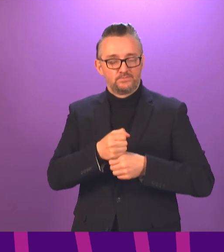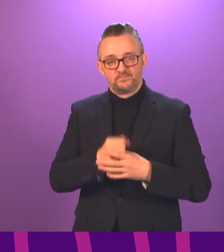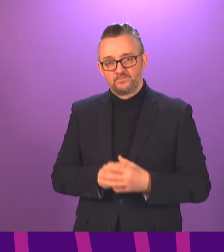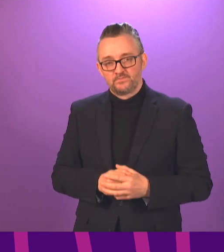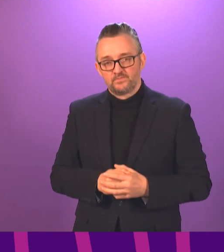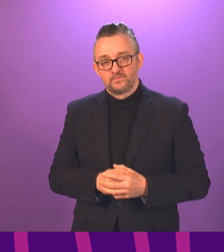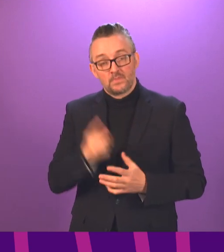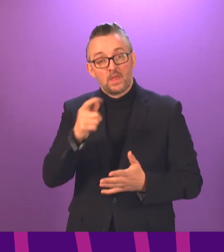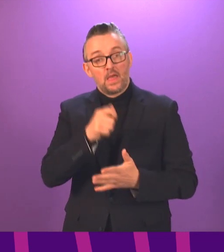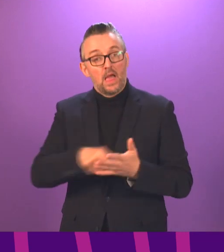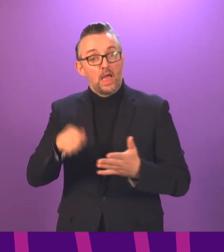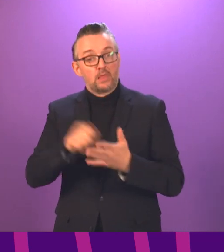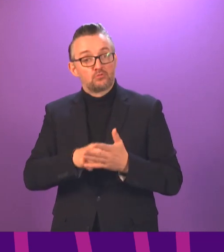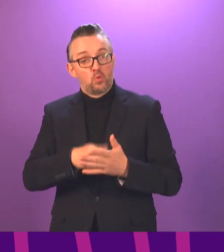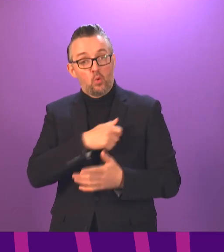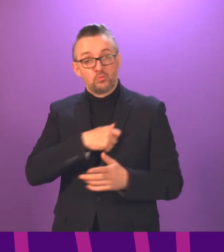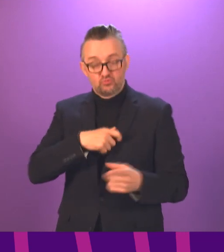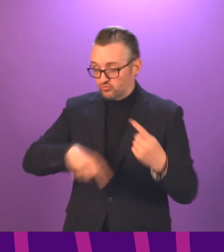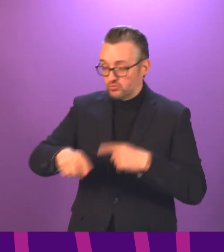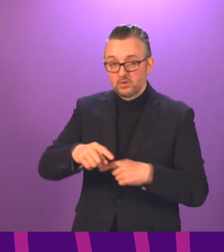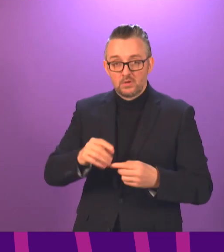The Electoral Commission is preparing guidance for candidates and campaigners,